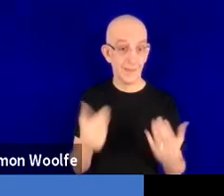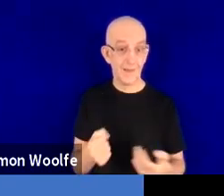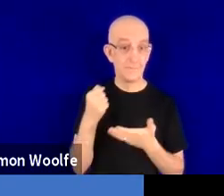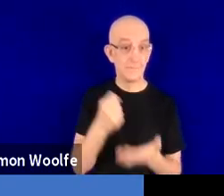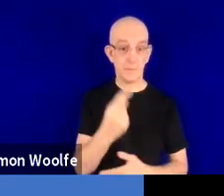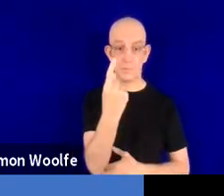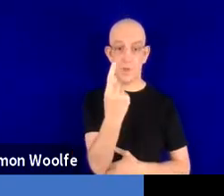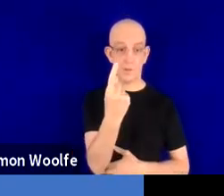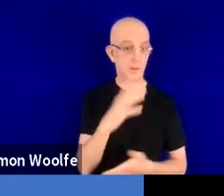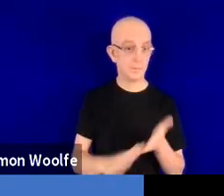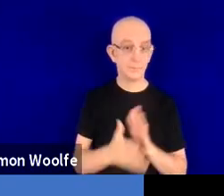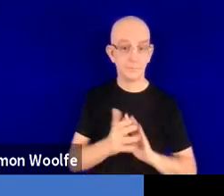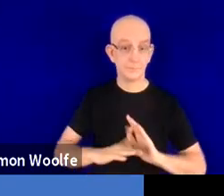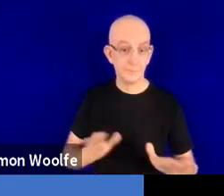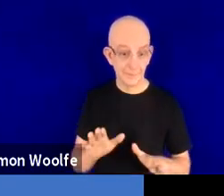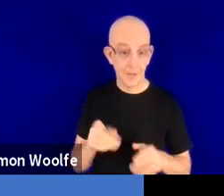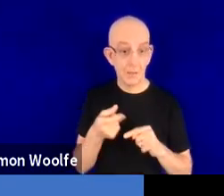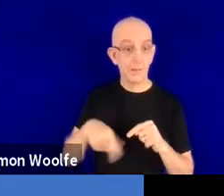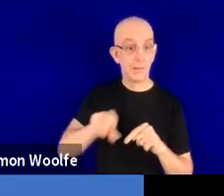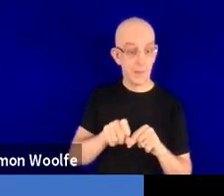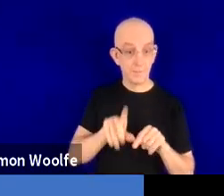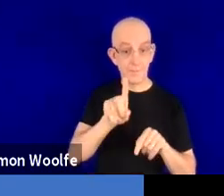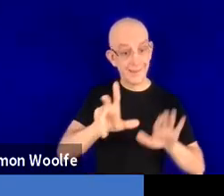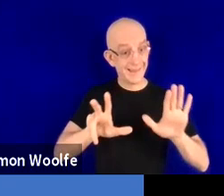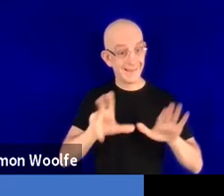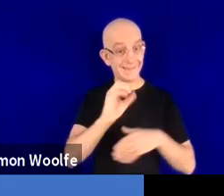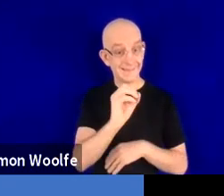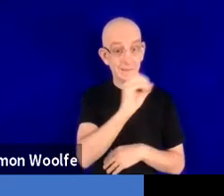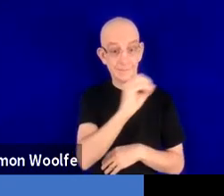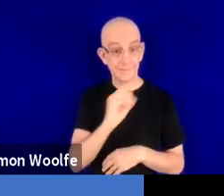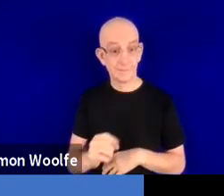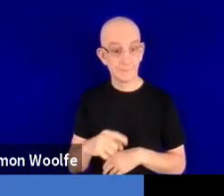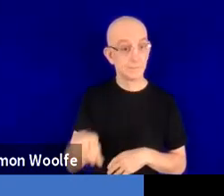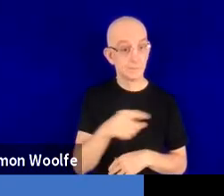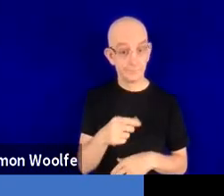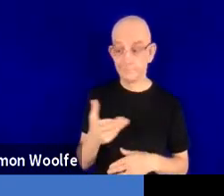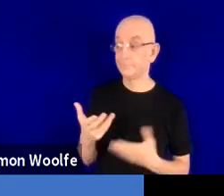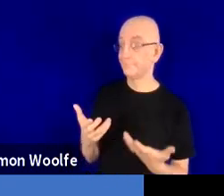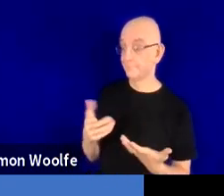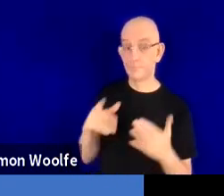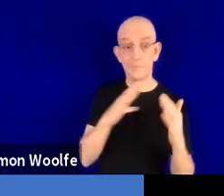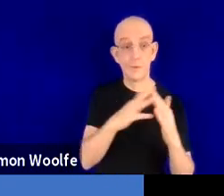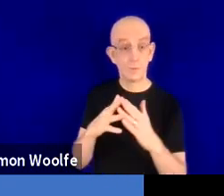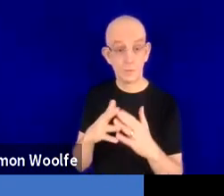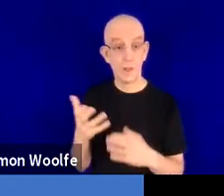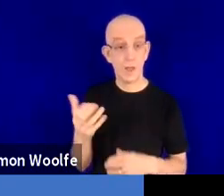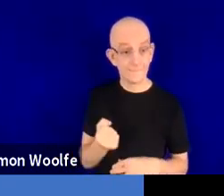many receiving particularly the old age grant, which reaches many persons with disabilities So that combination of life cycle schemes can have quite an important role